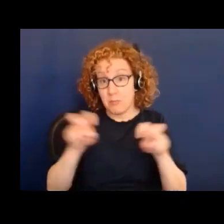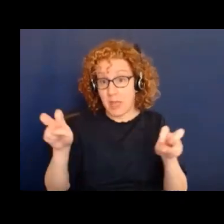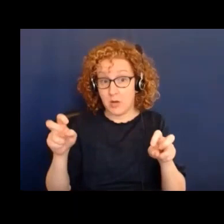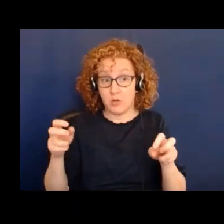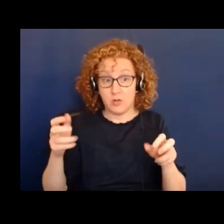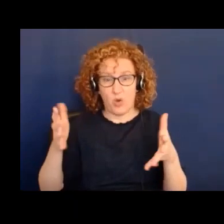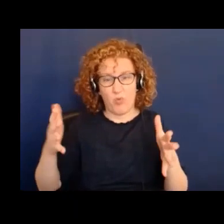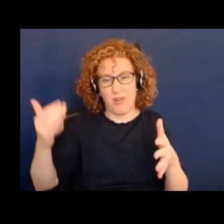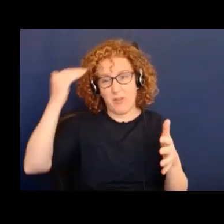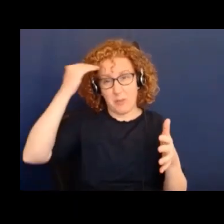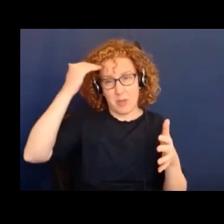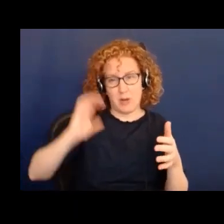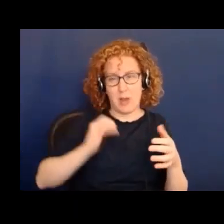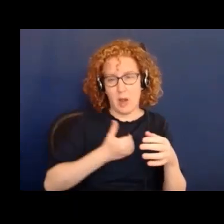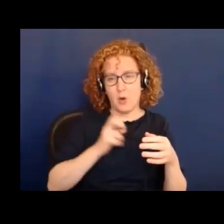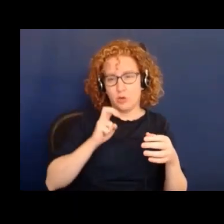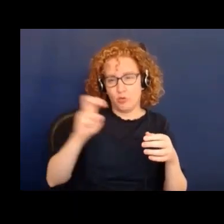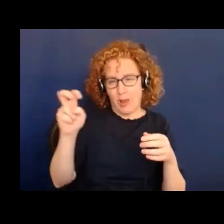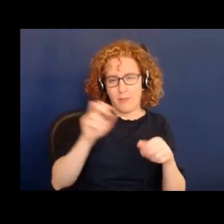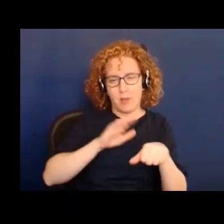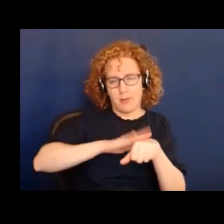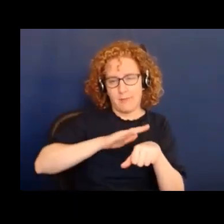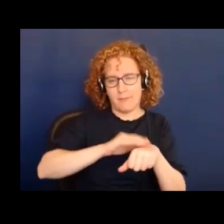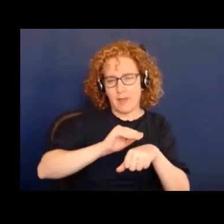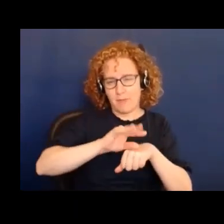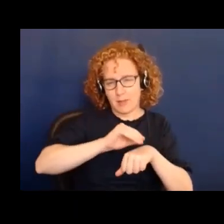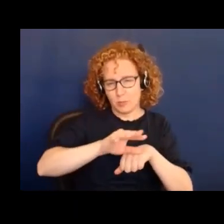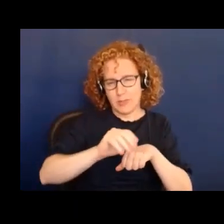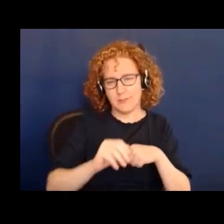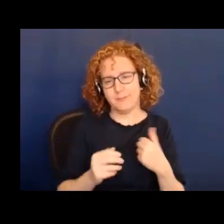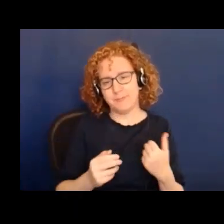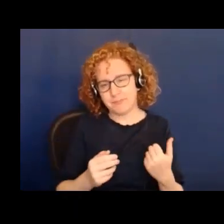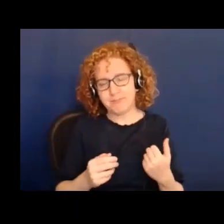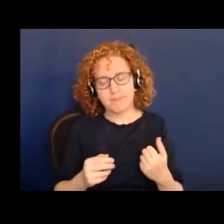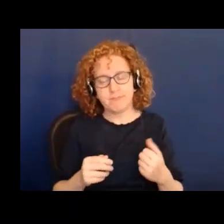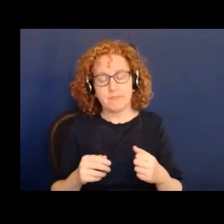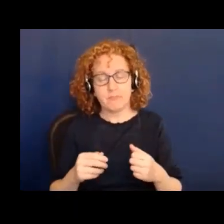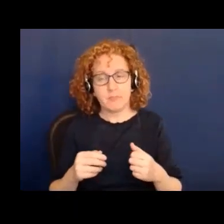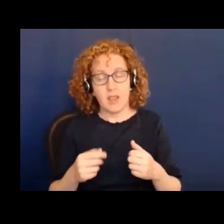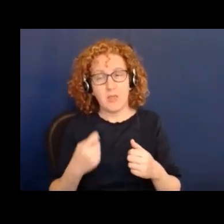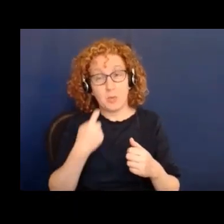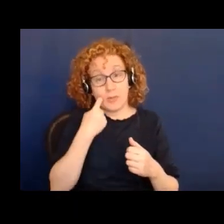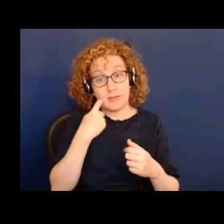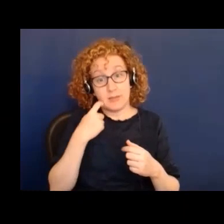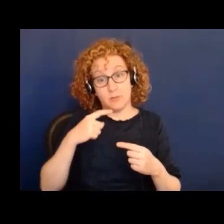our travel advisories and and maybe even more familiar after a recent round of updates but as